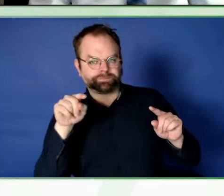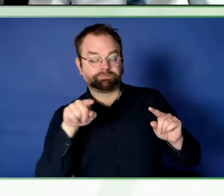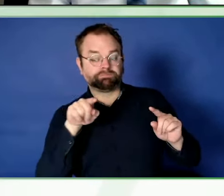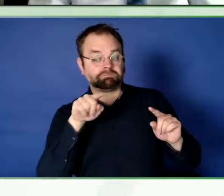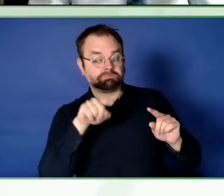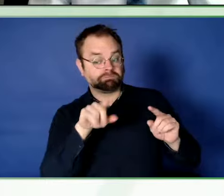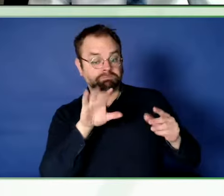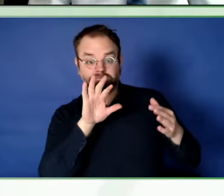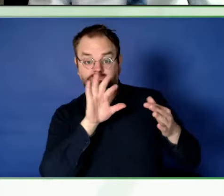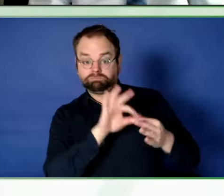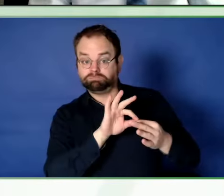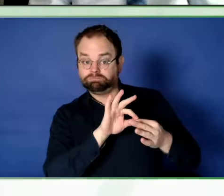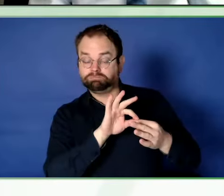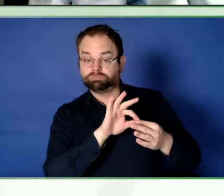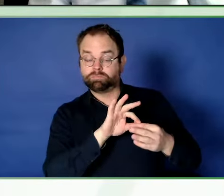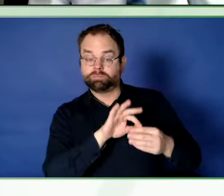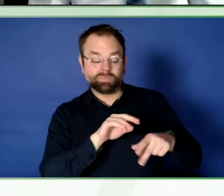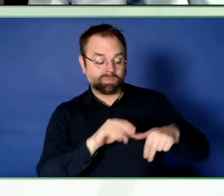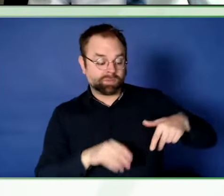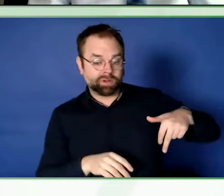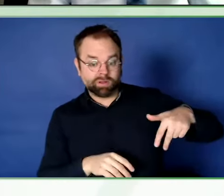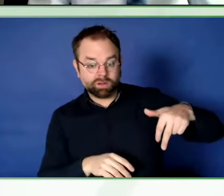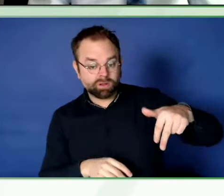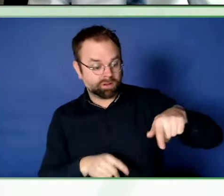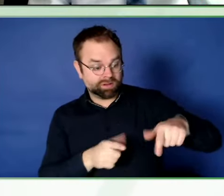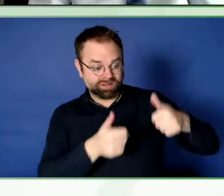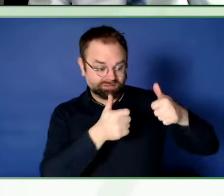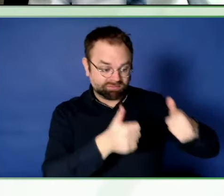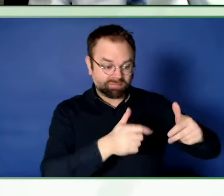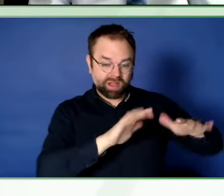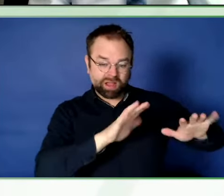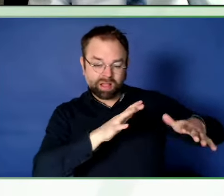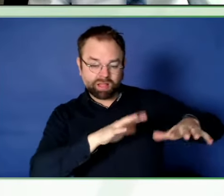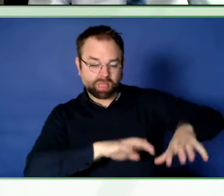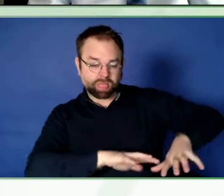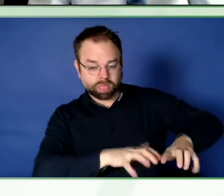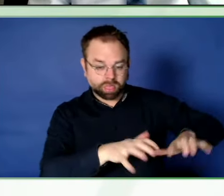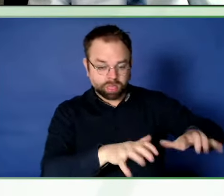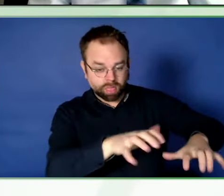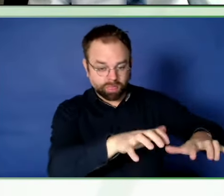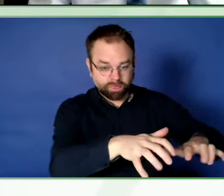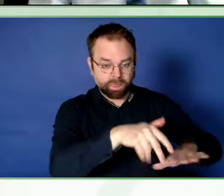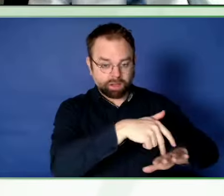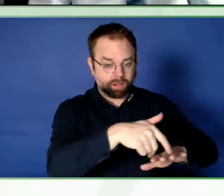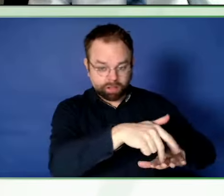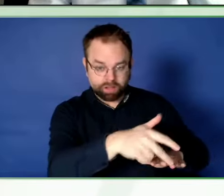Do you use data and analyse the uses, what you are doing with the behaviour of the uses